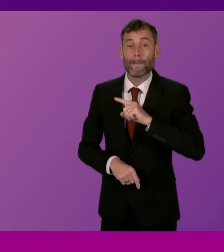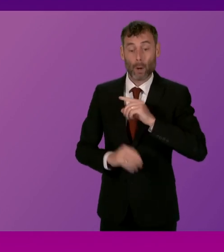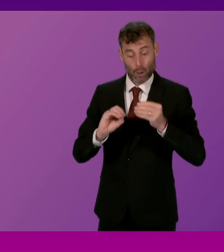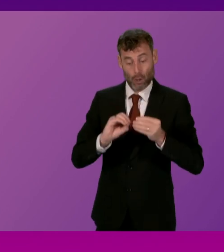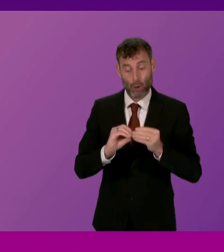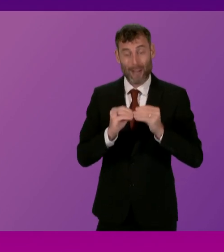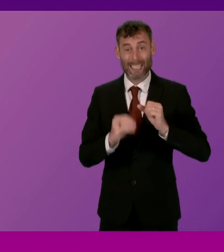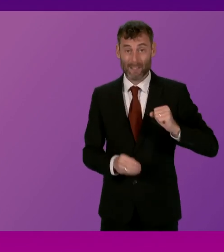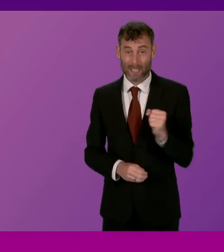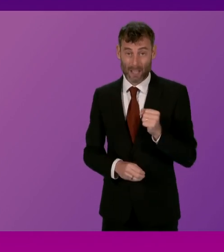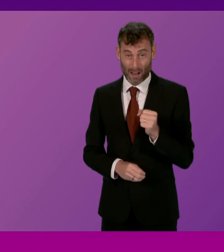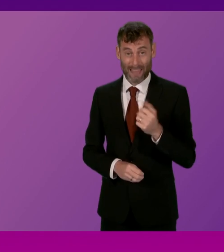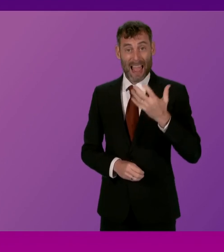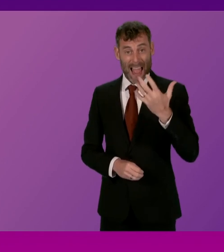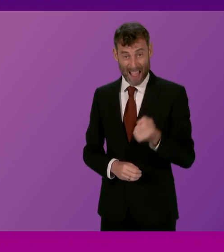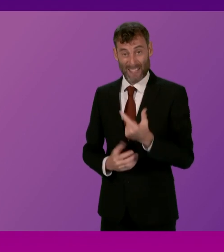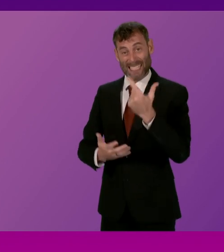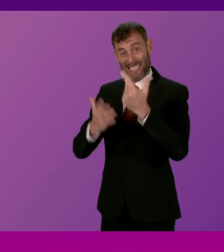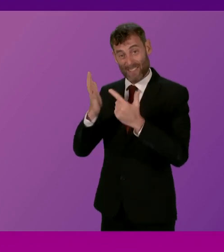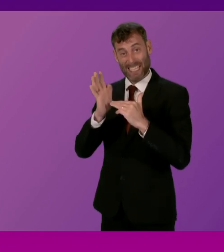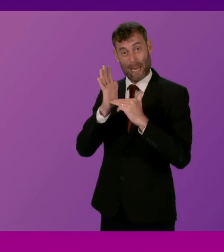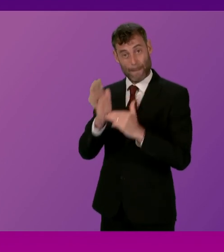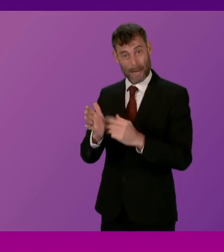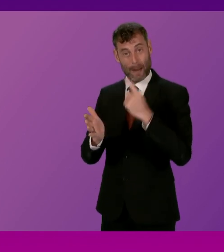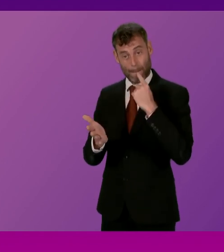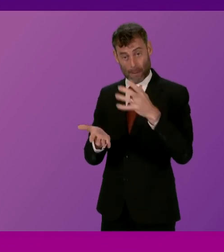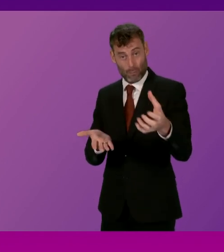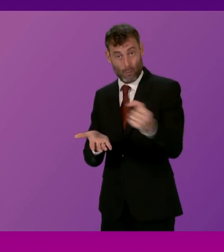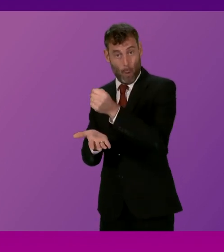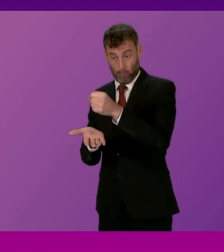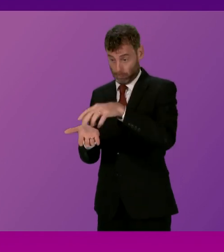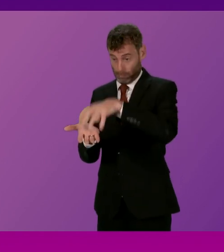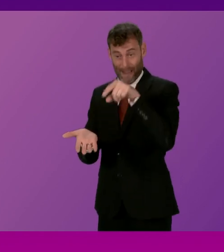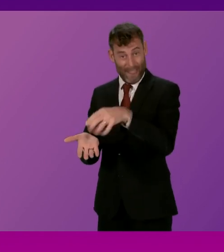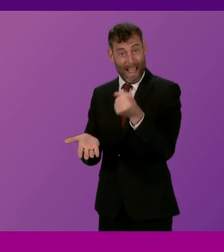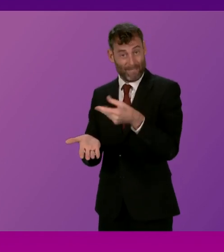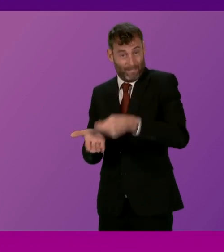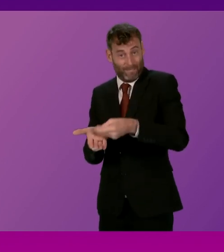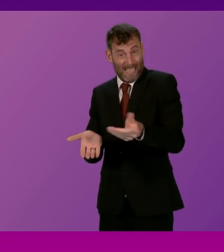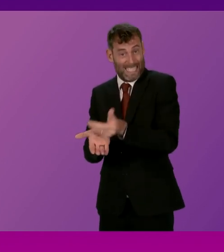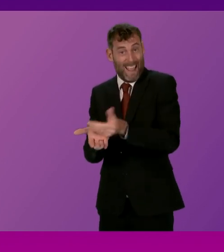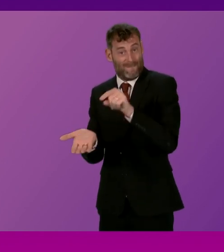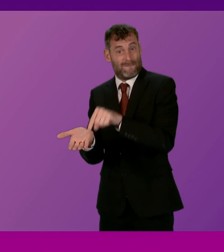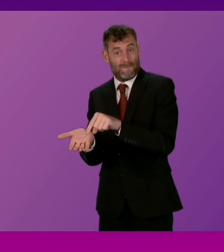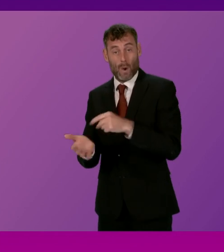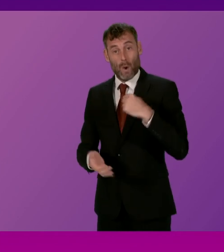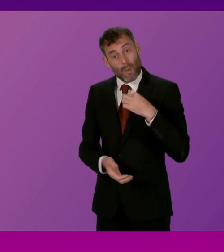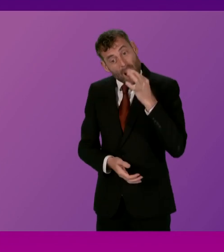of around £17 million, is being asked to use a portion of those reserves to ensure